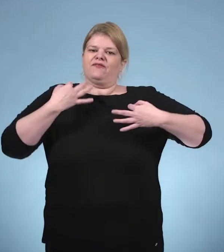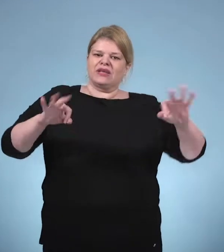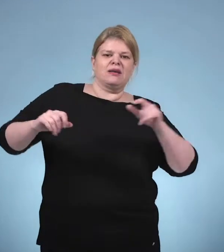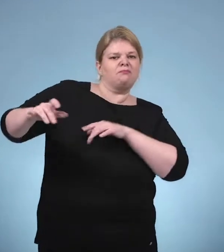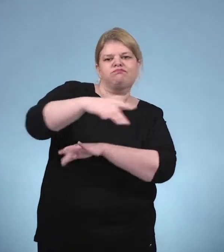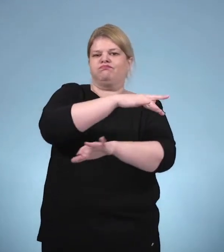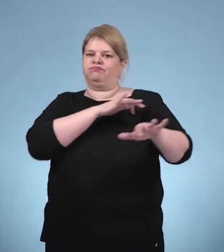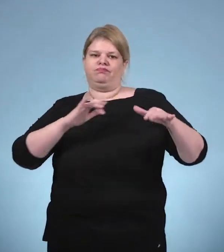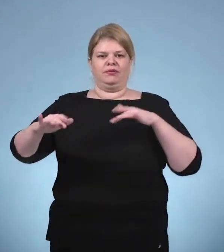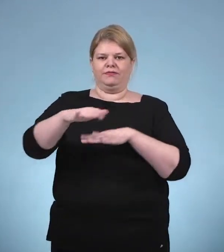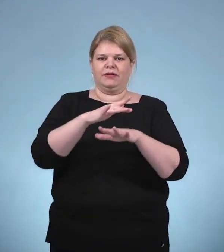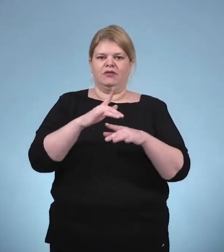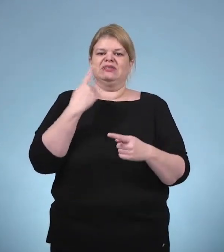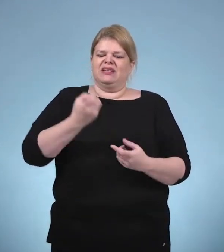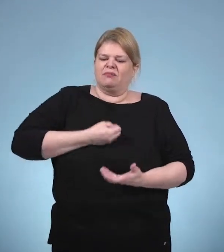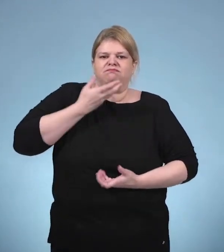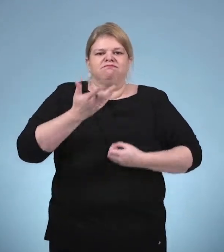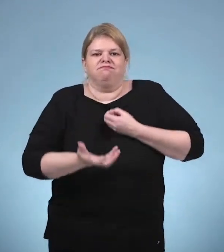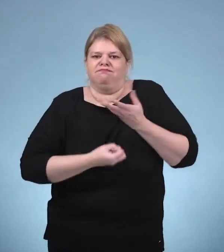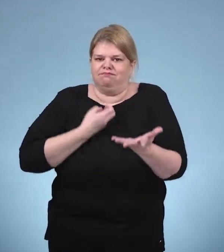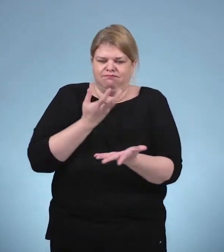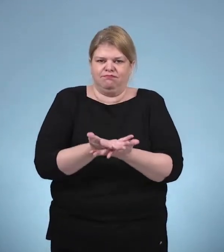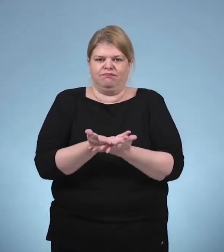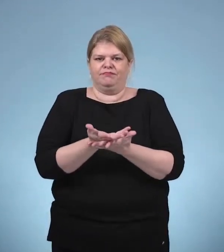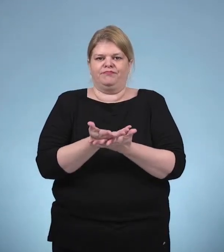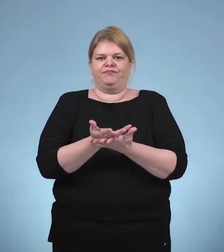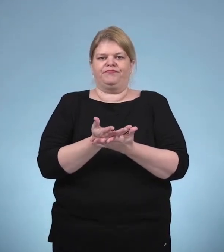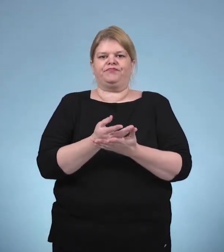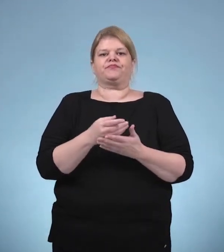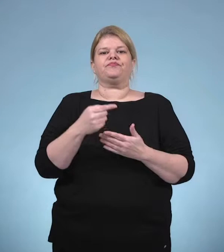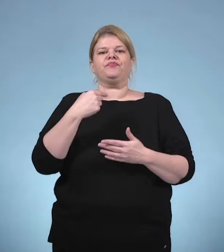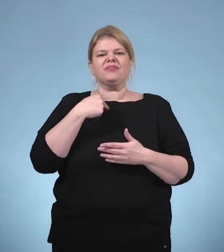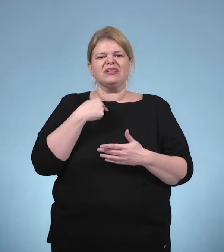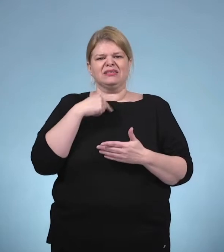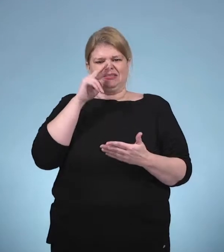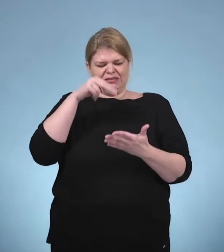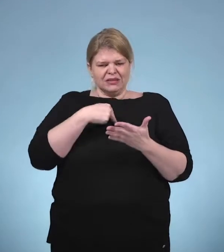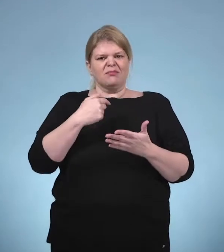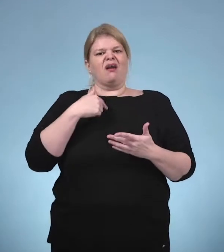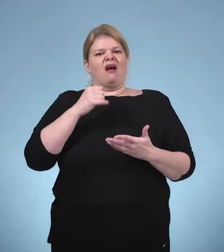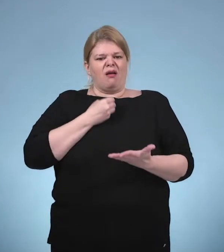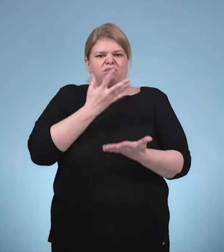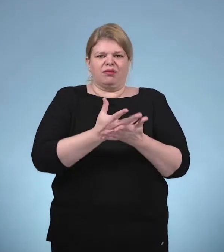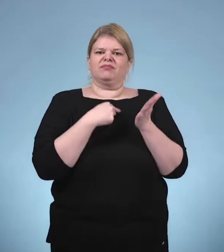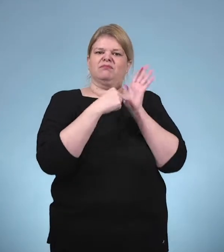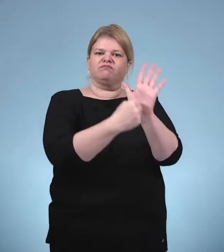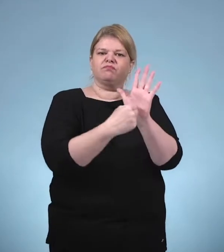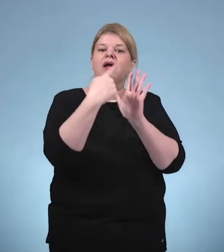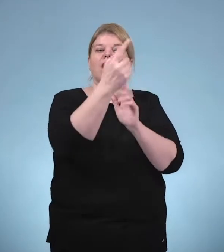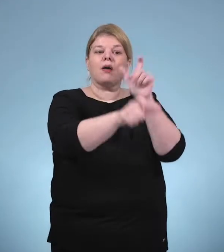Encourage them to move again freely around the room and represent the feelings of exclusion in the movement. Those who have an idea should demonstrate it.